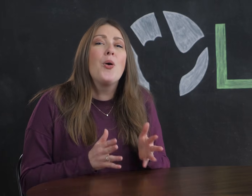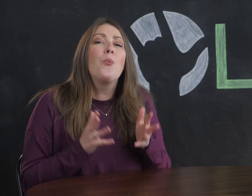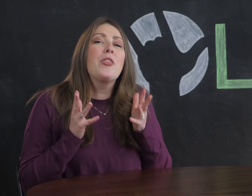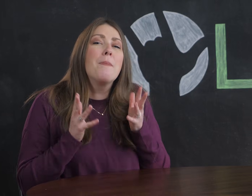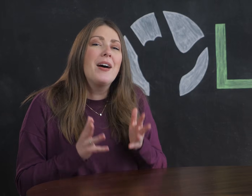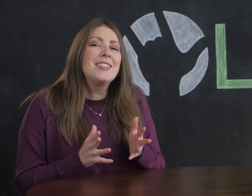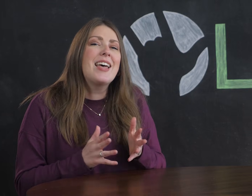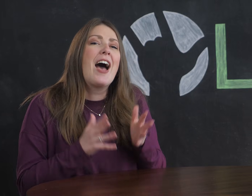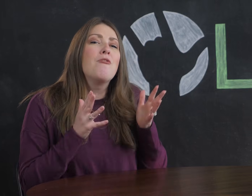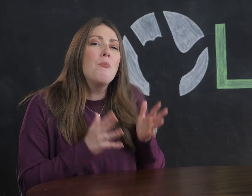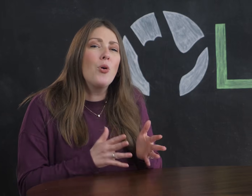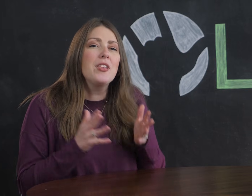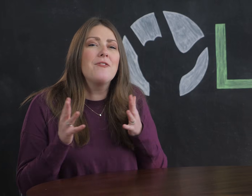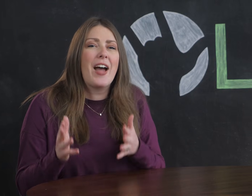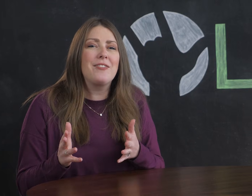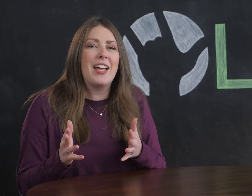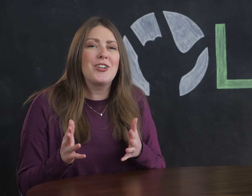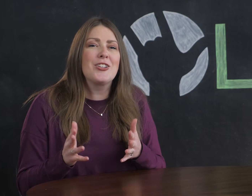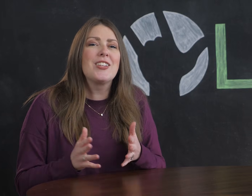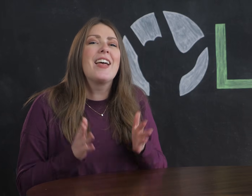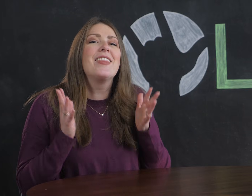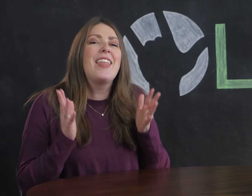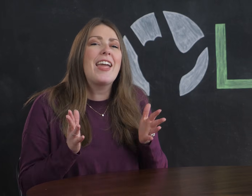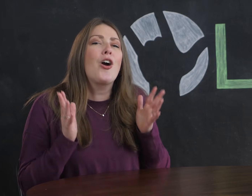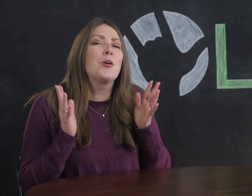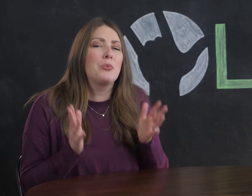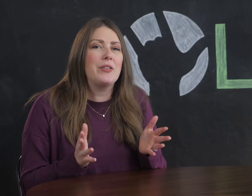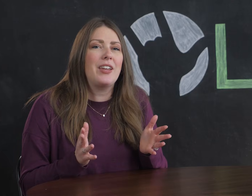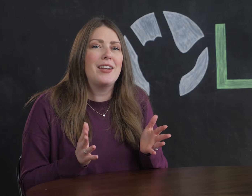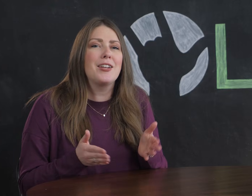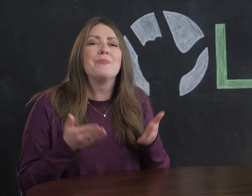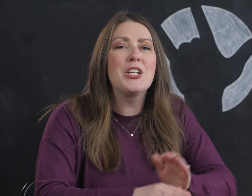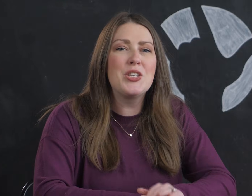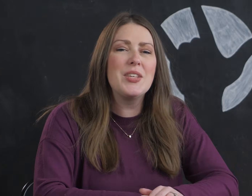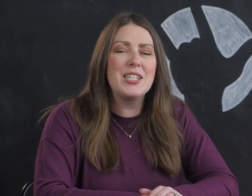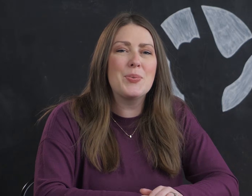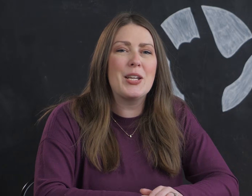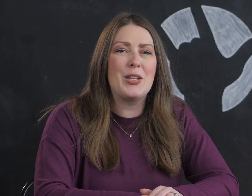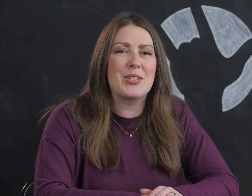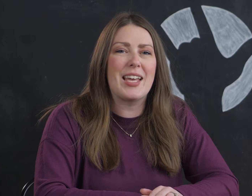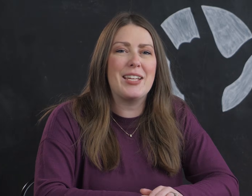with months that have more than five letters they are abbreviated. So this is what it looks like